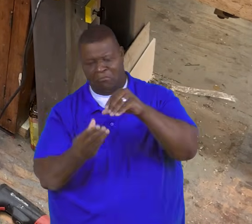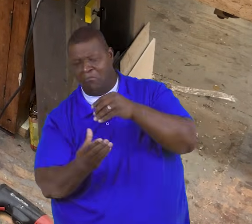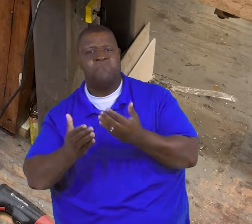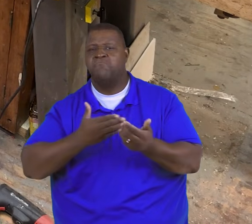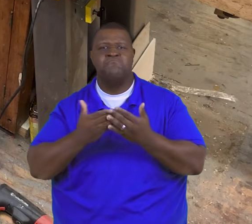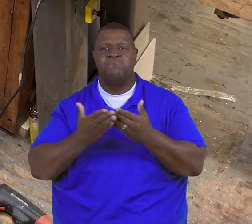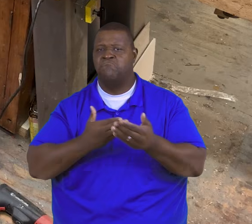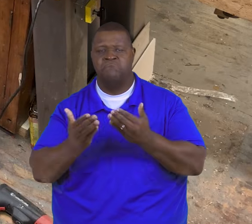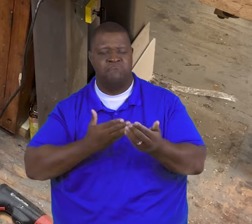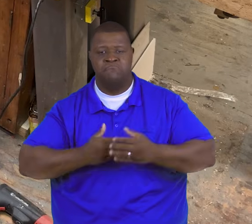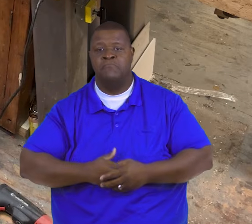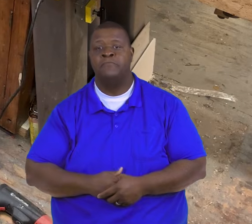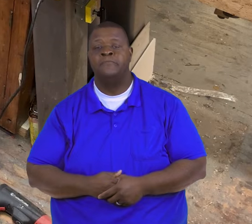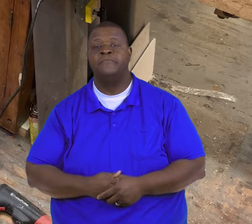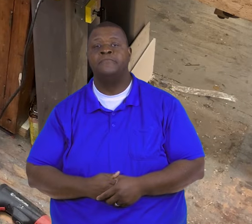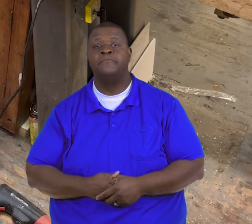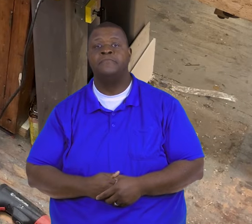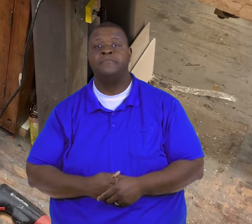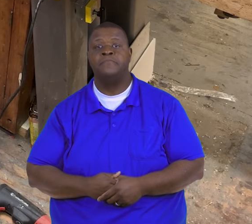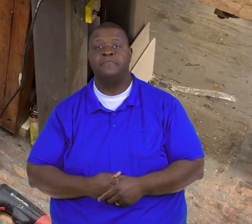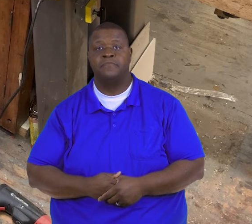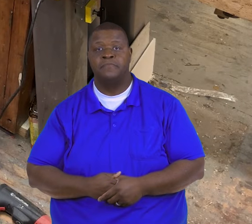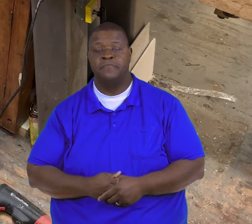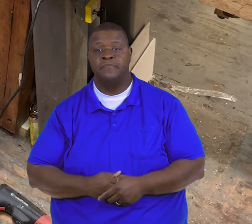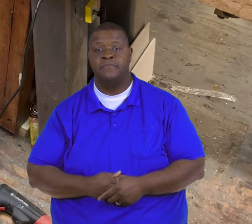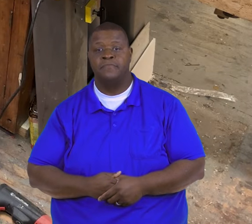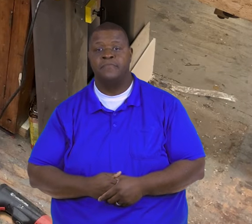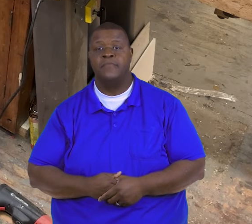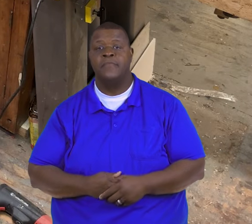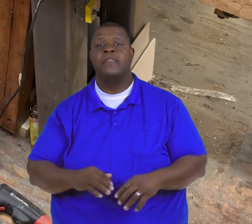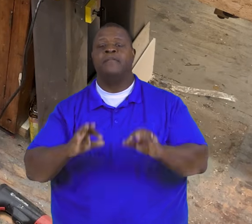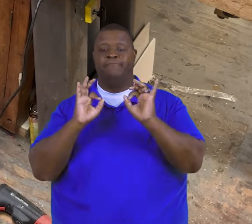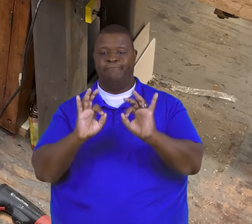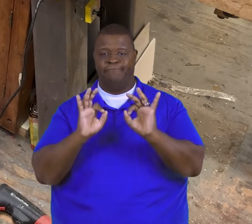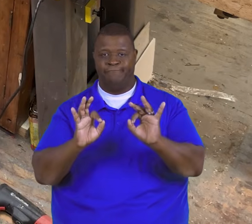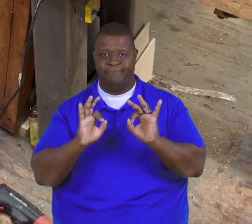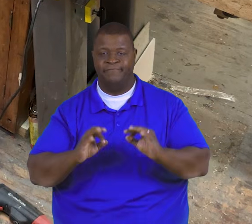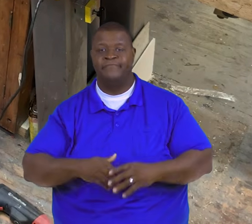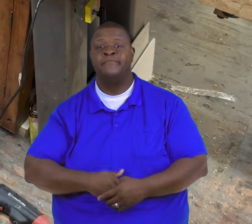[stamper bangs] Excellent.